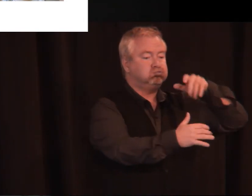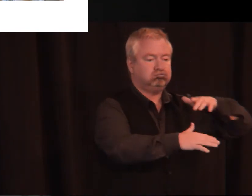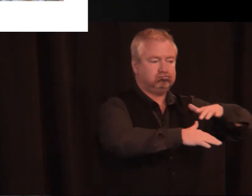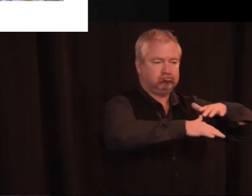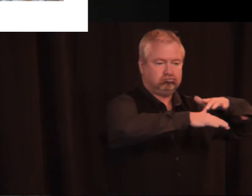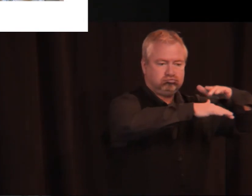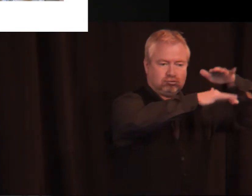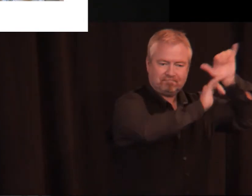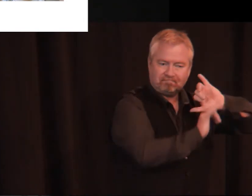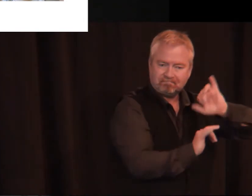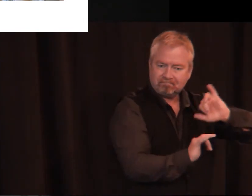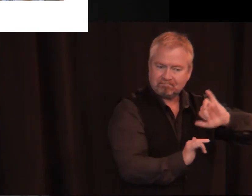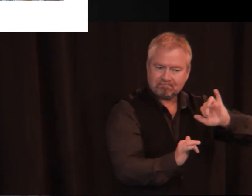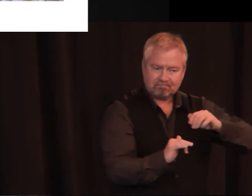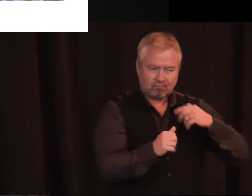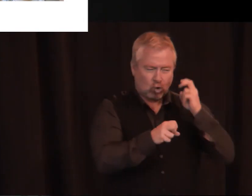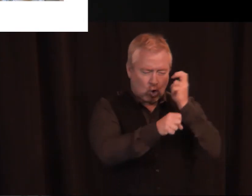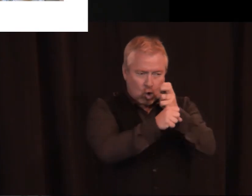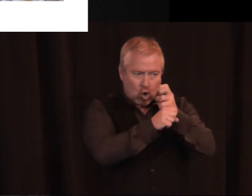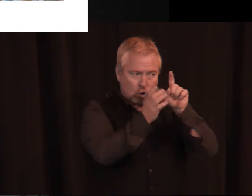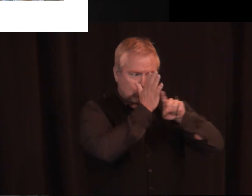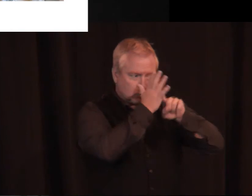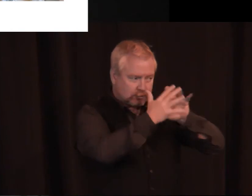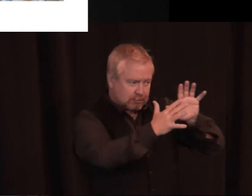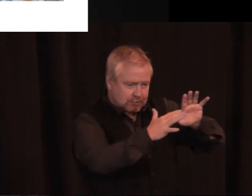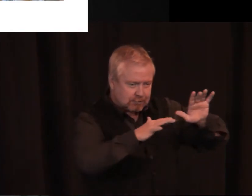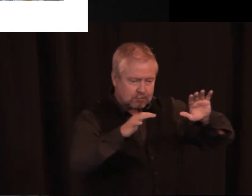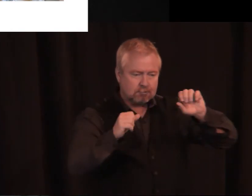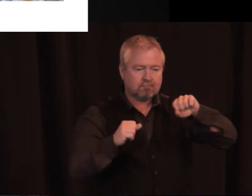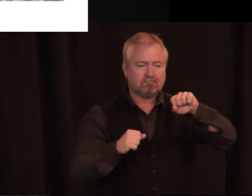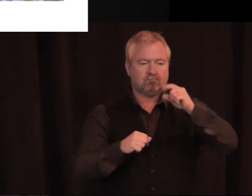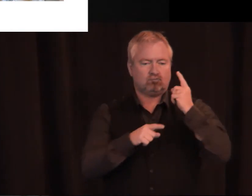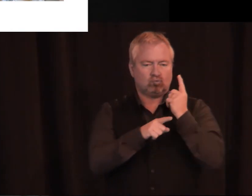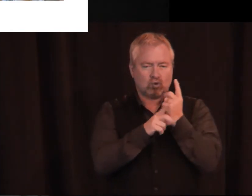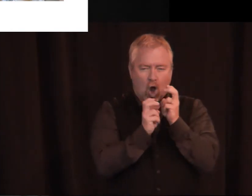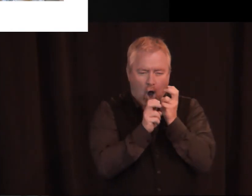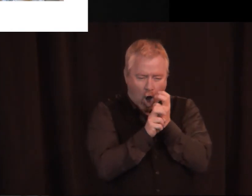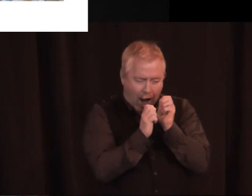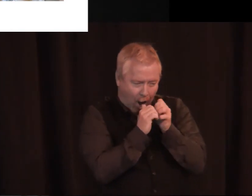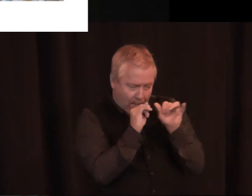It's hard to go to really effectively do this, you have to go into the family's home and